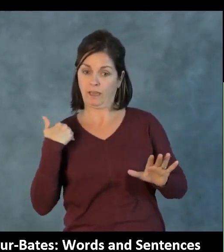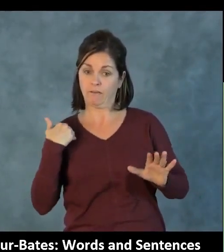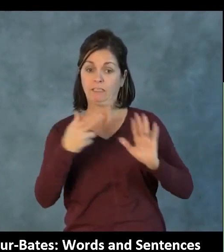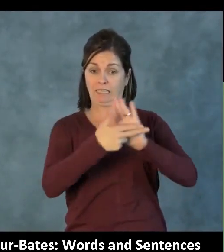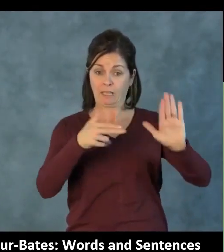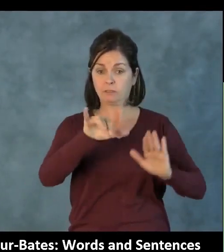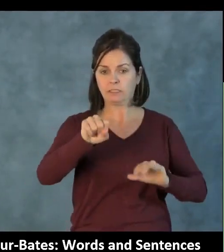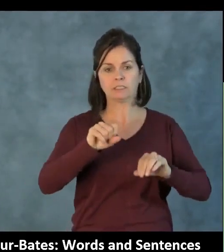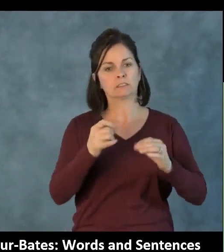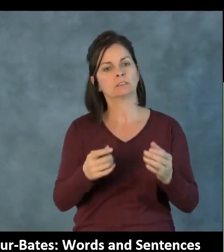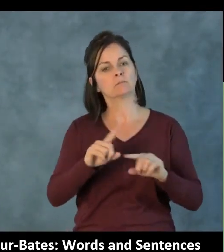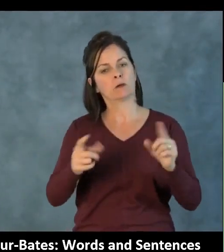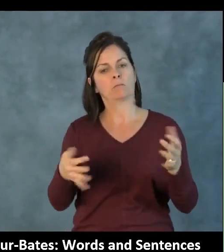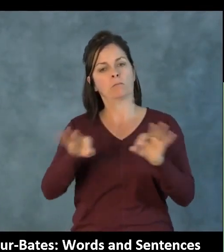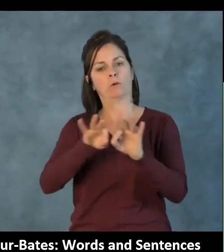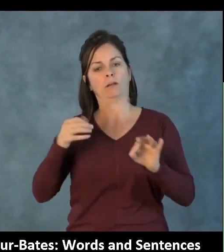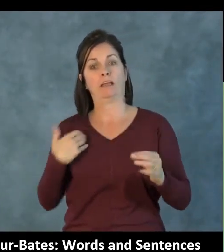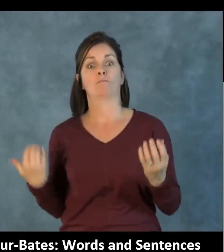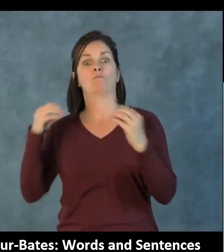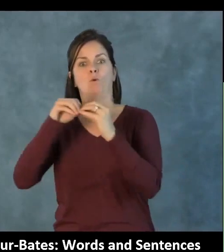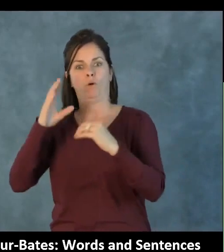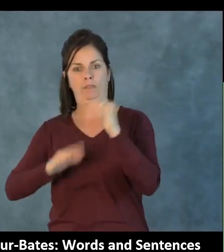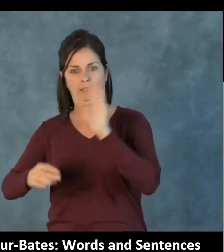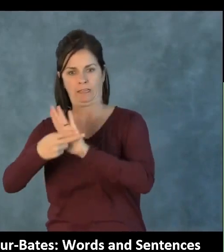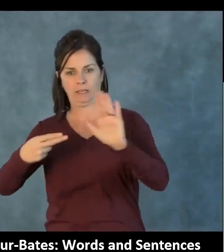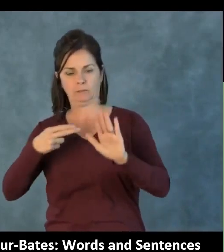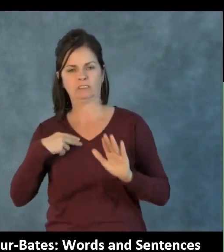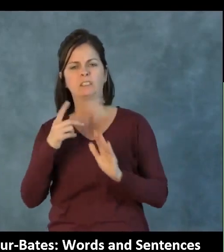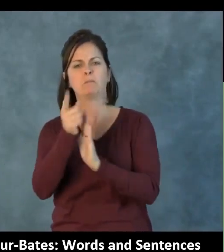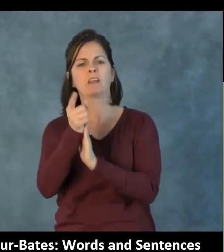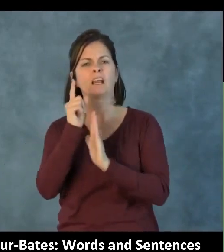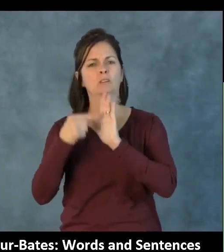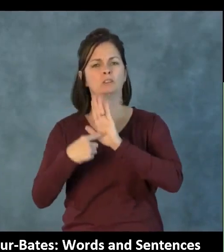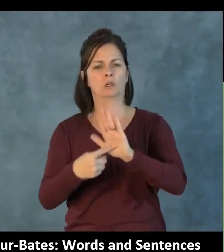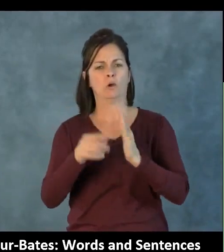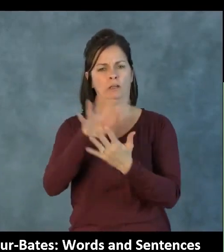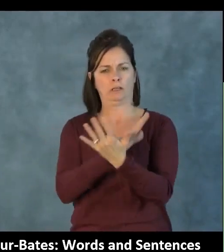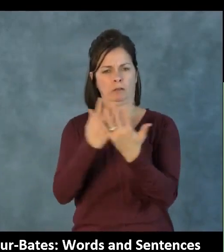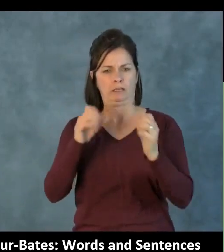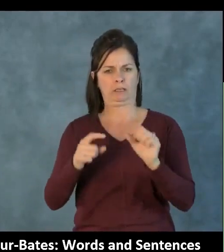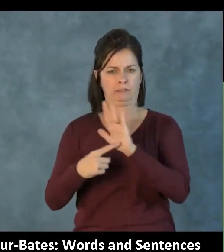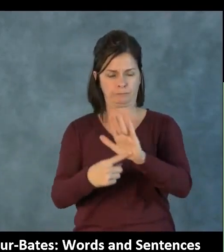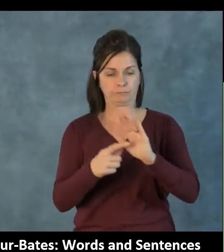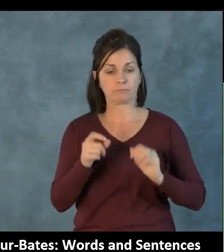In a minute, I'll show you a table that you can use, if you have concerns that a particular child